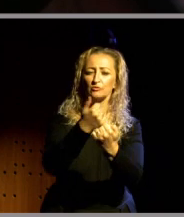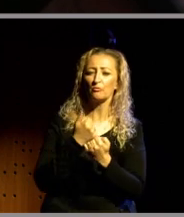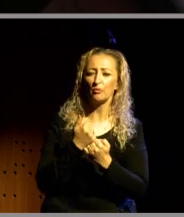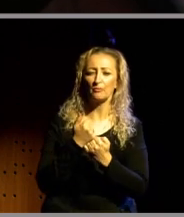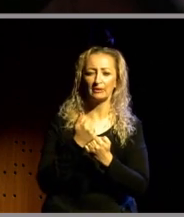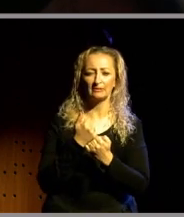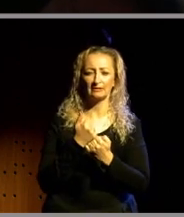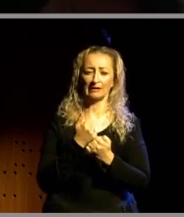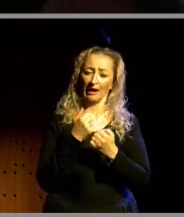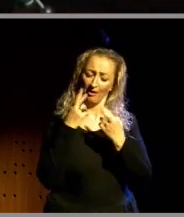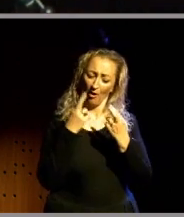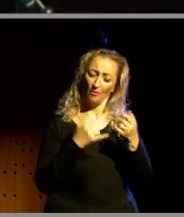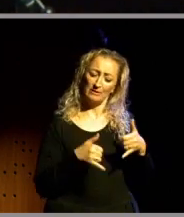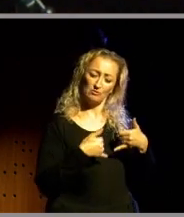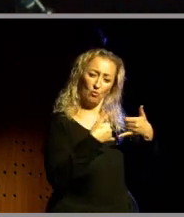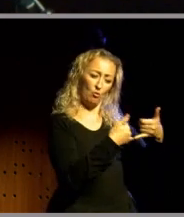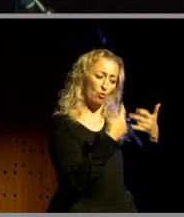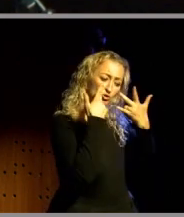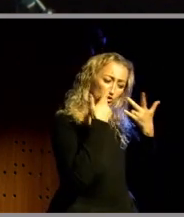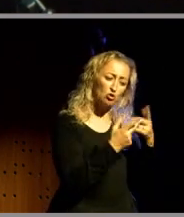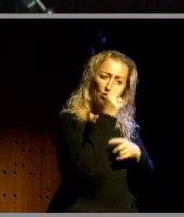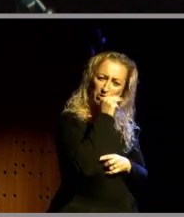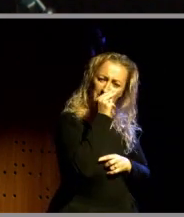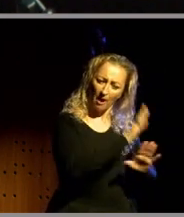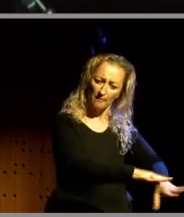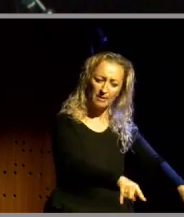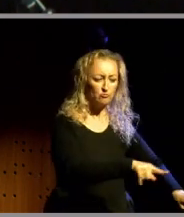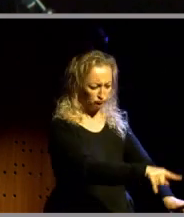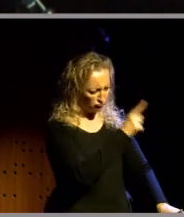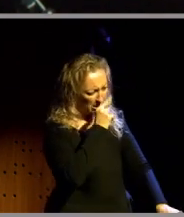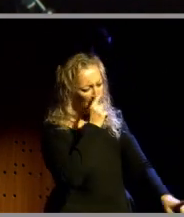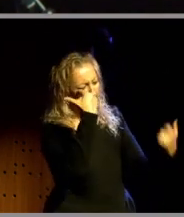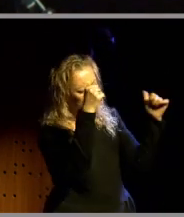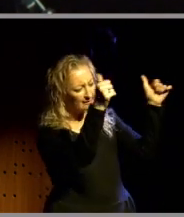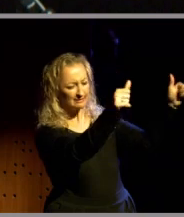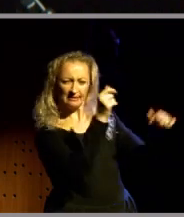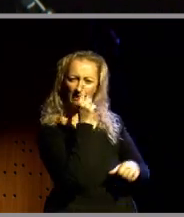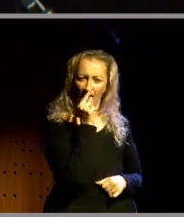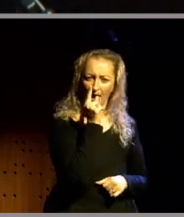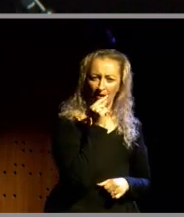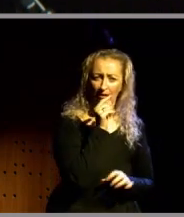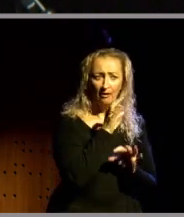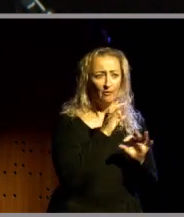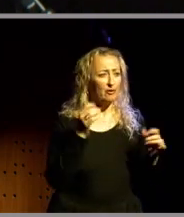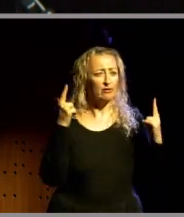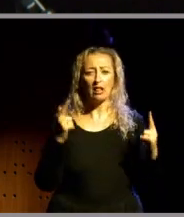the young ones that they can succeed. We don't get much media coverage out west,